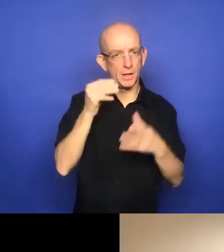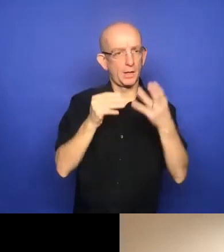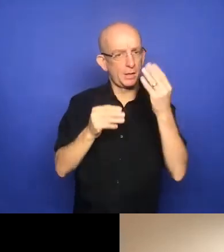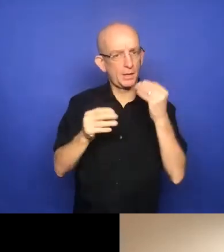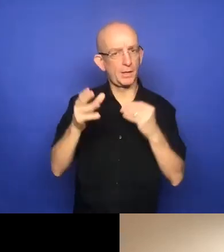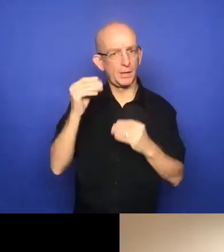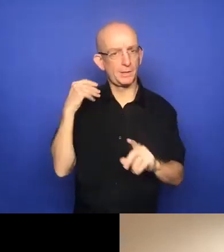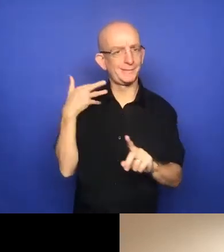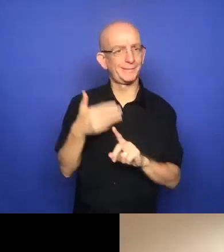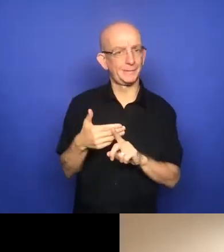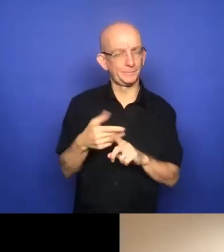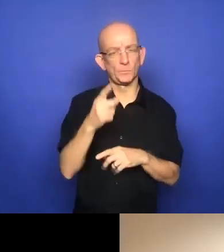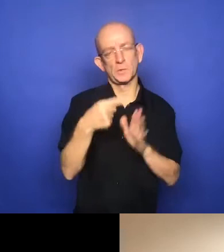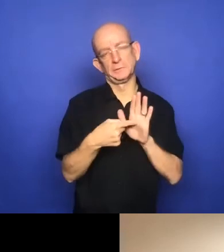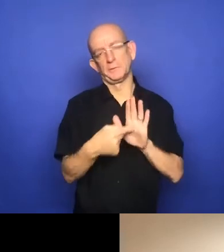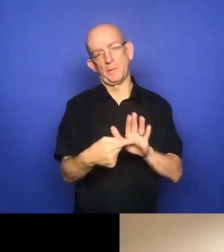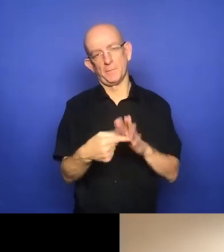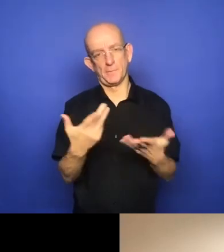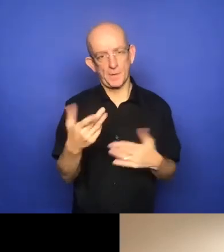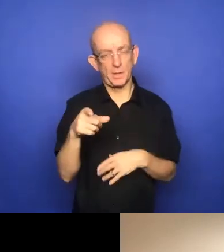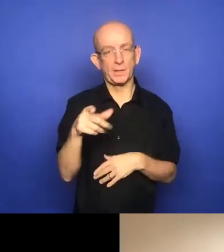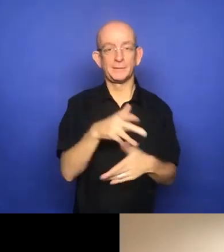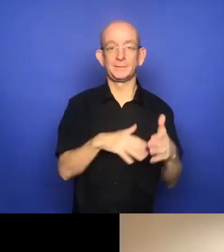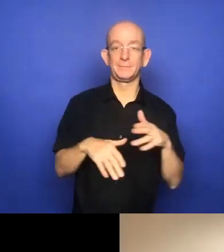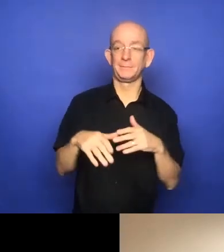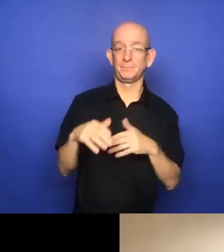play a key role. The Toolkit contains case studies where